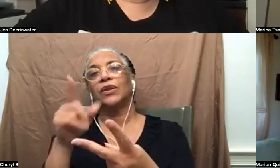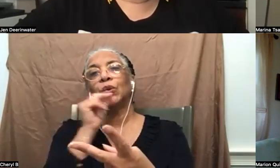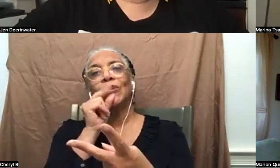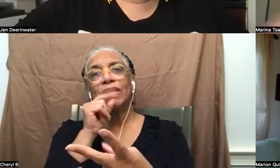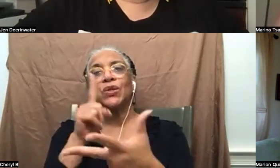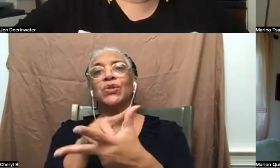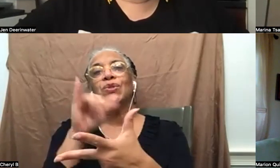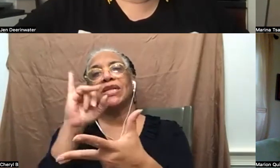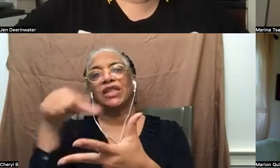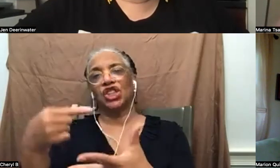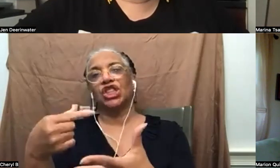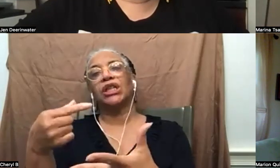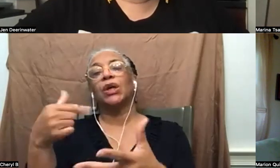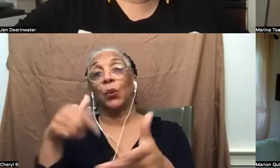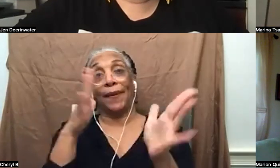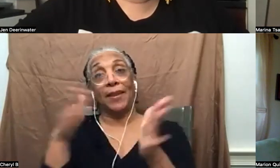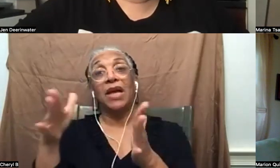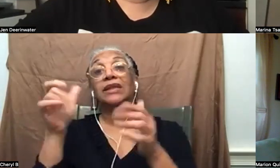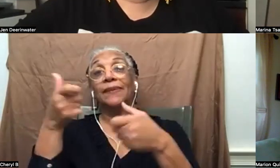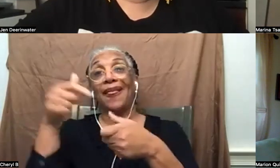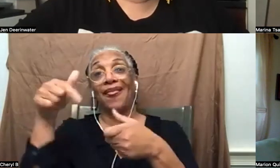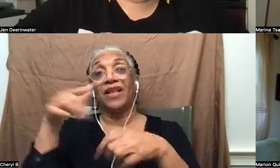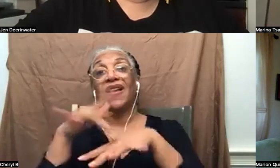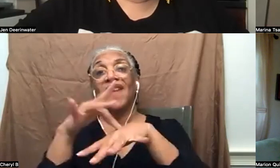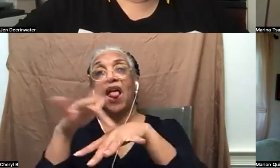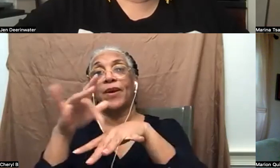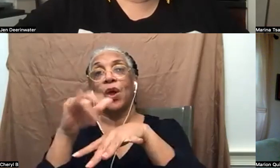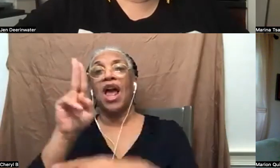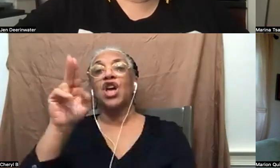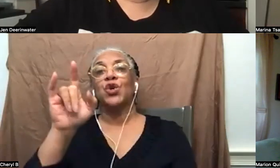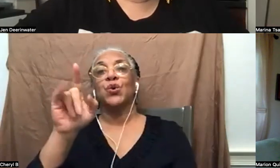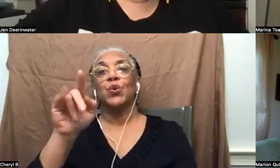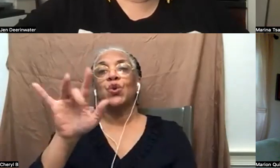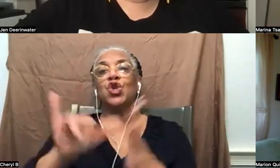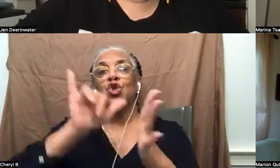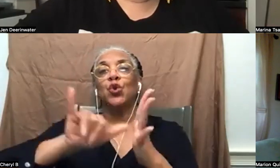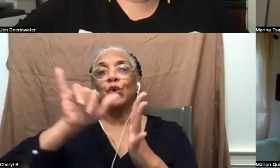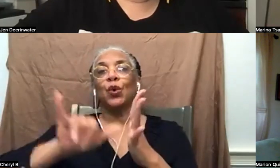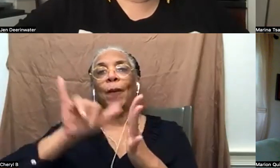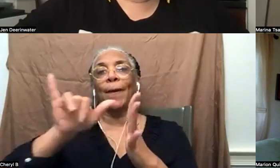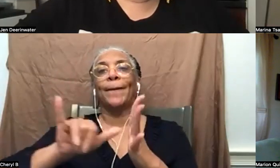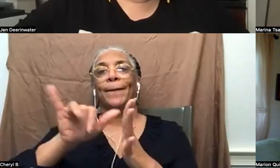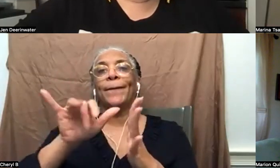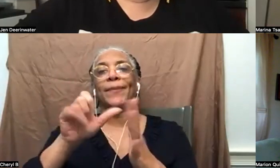this recording available on our YouTube channel. Thank you all so much for participating and I hope to